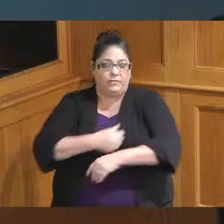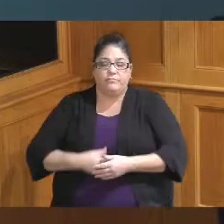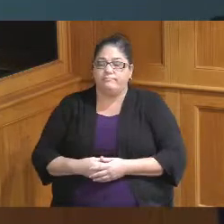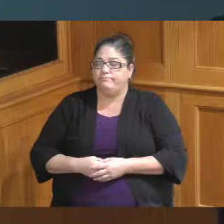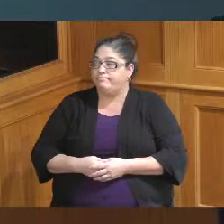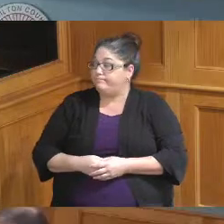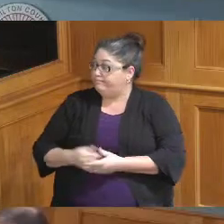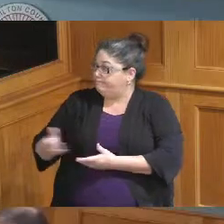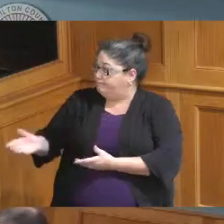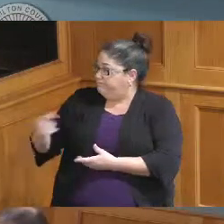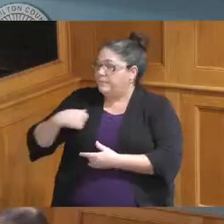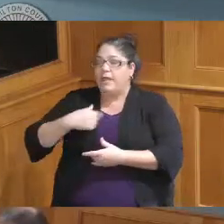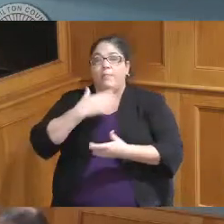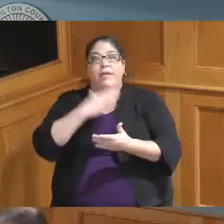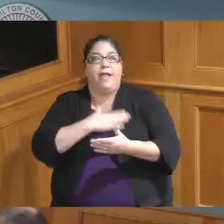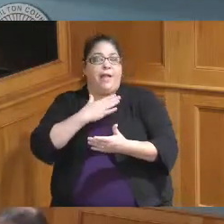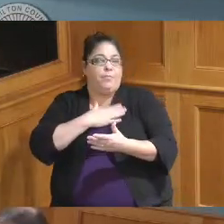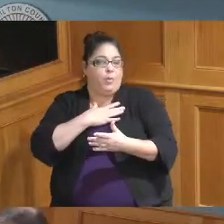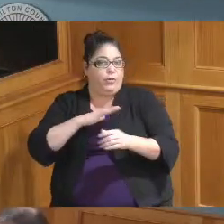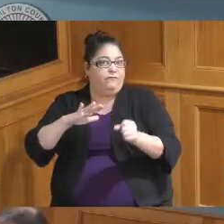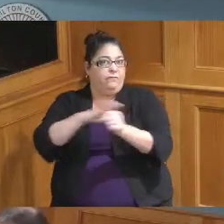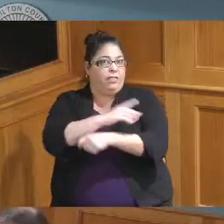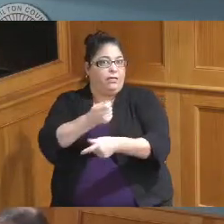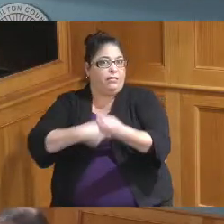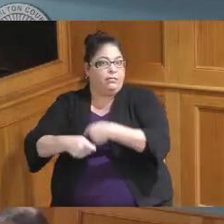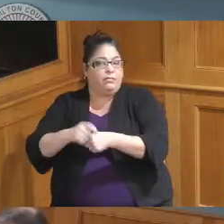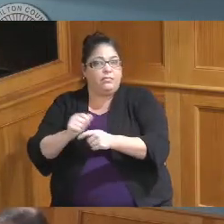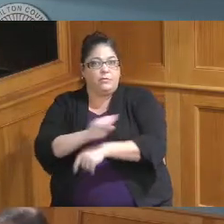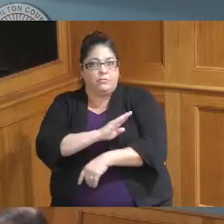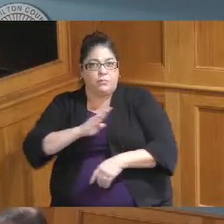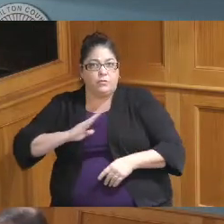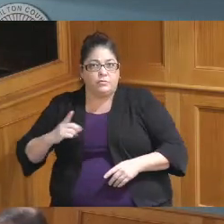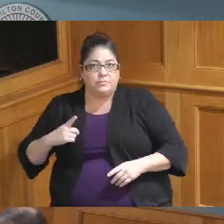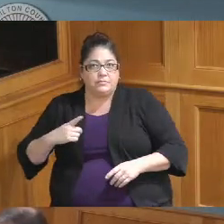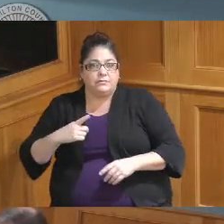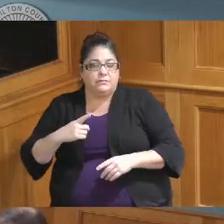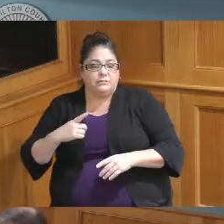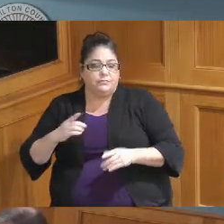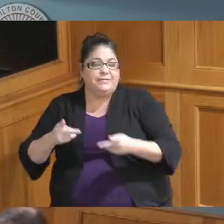I'm glad that we're filling these positions that's all all right and thank everyone who